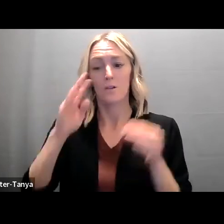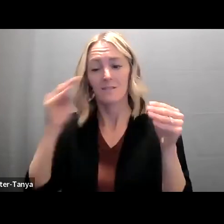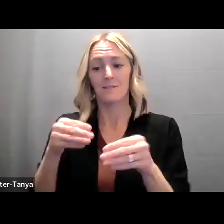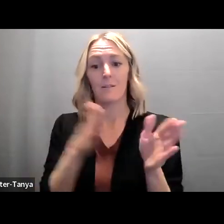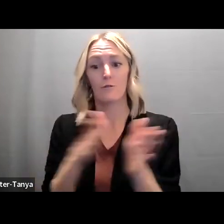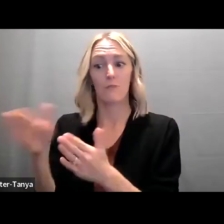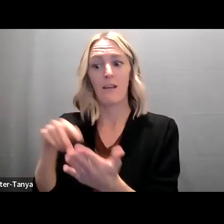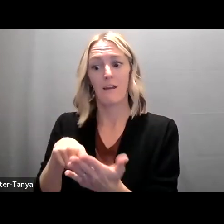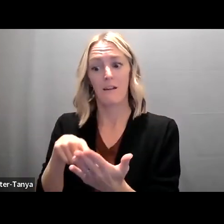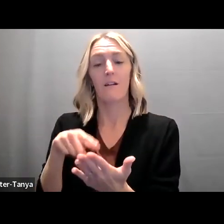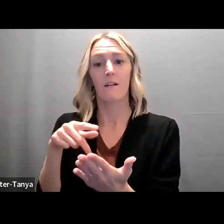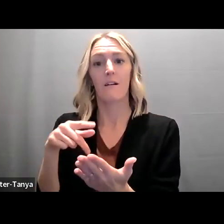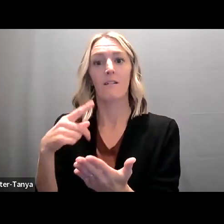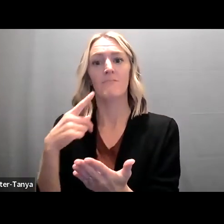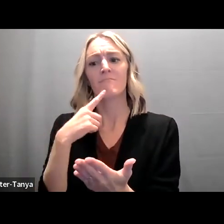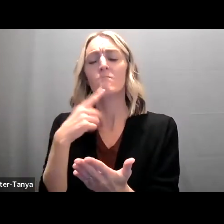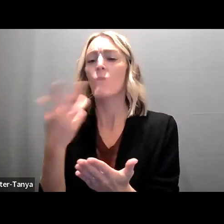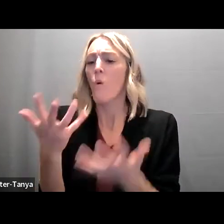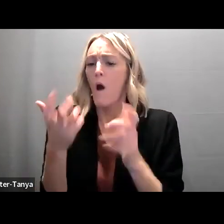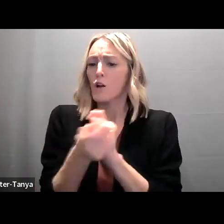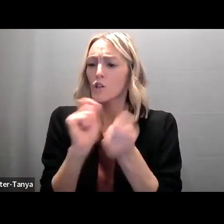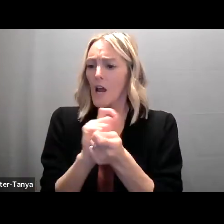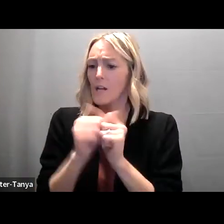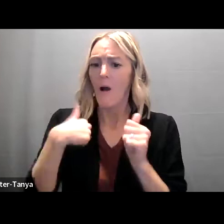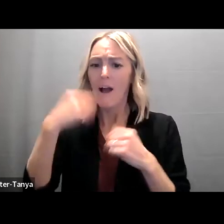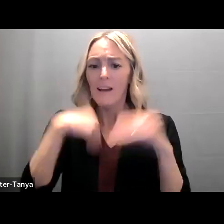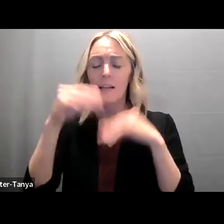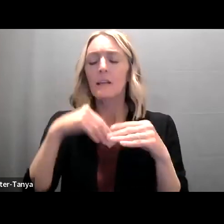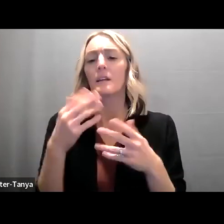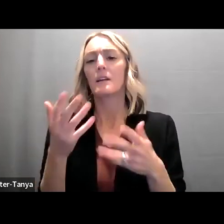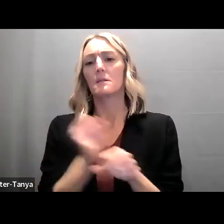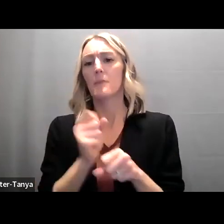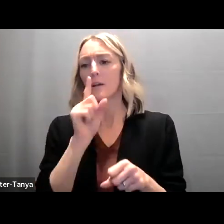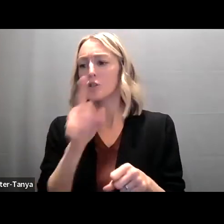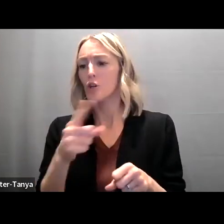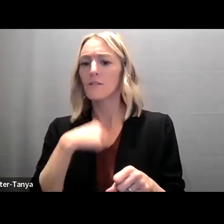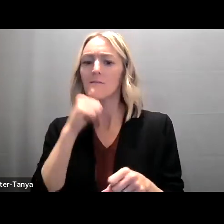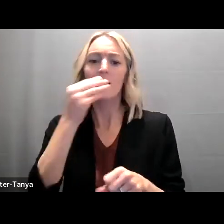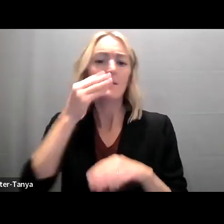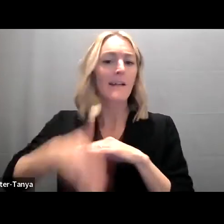want to change the way I eat, I really want to make sure I don't eat after 11 at night,